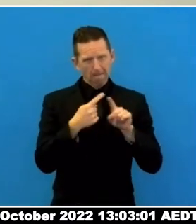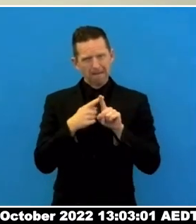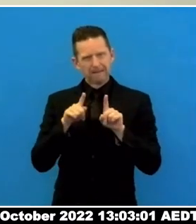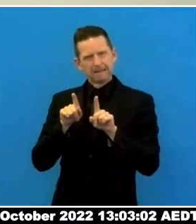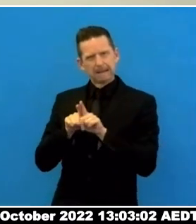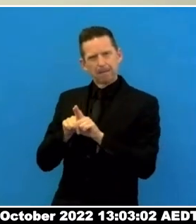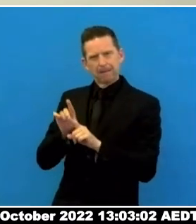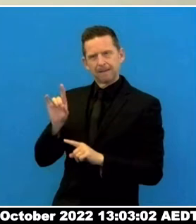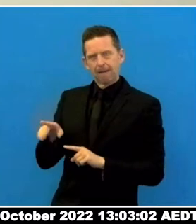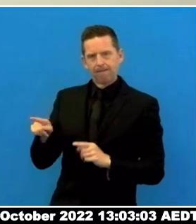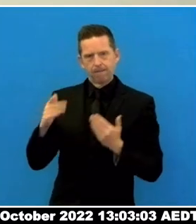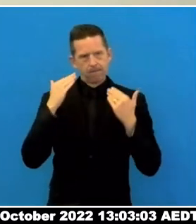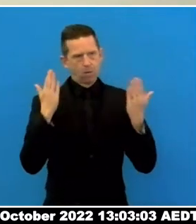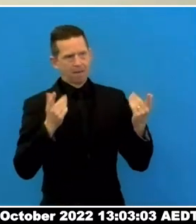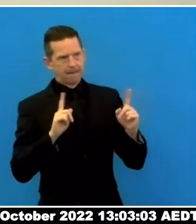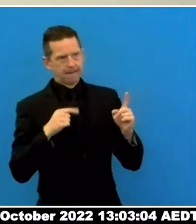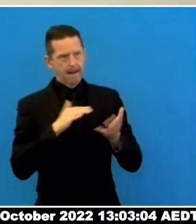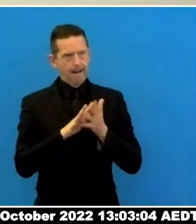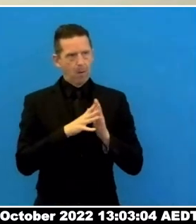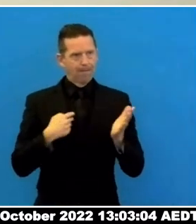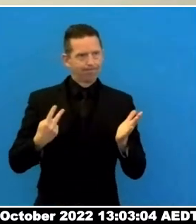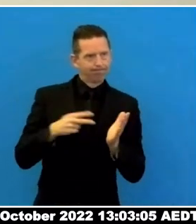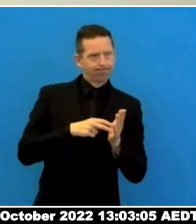and so the risks of exploitation are much greater.